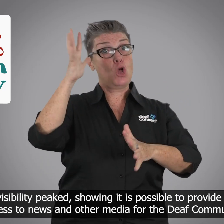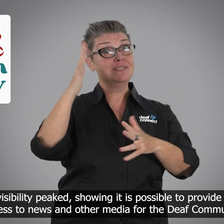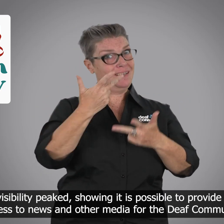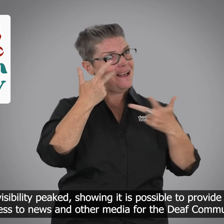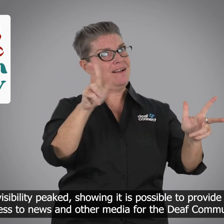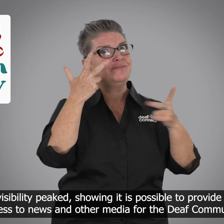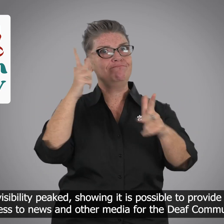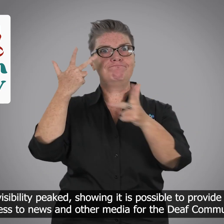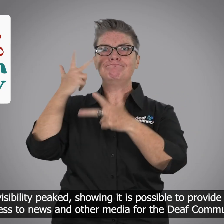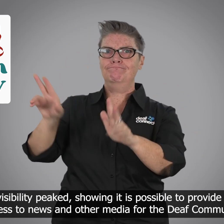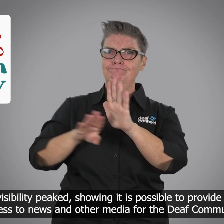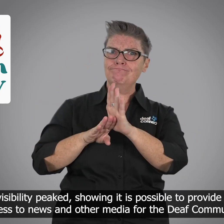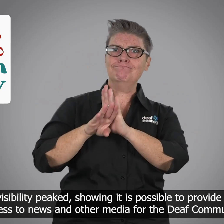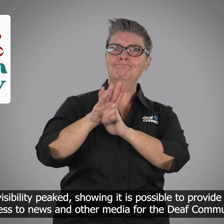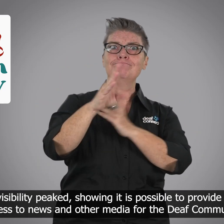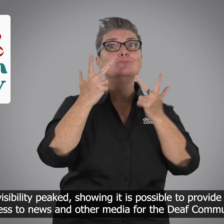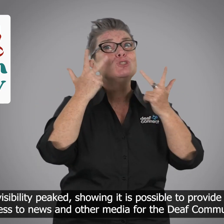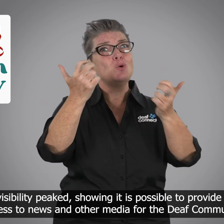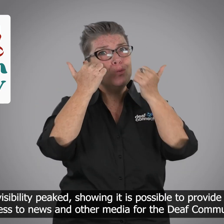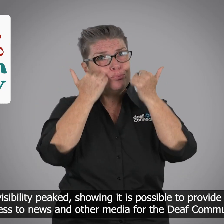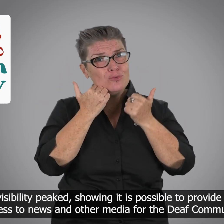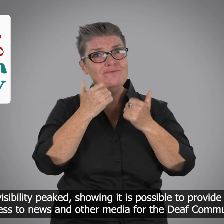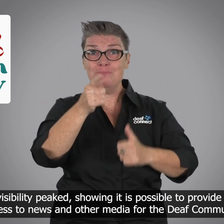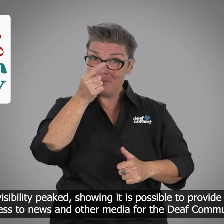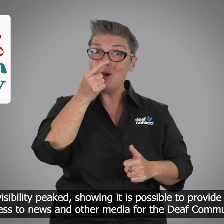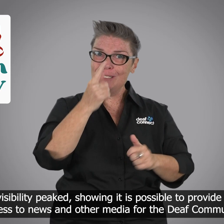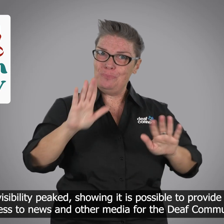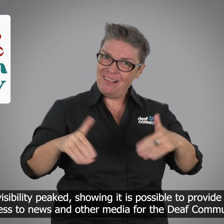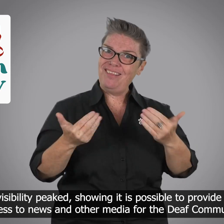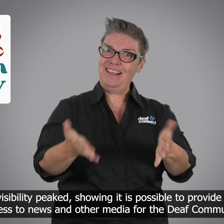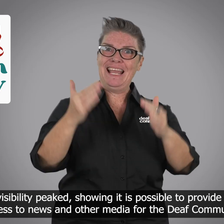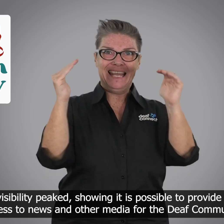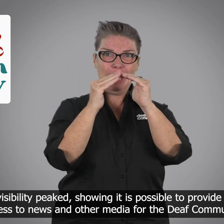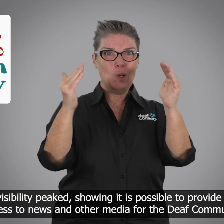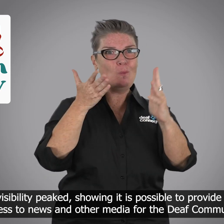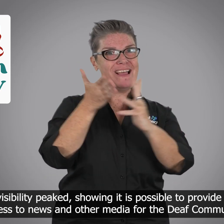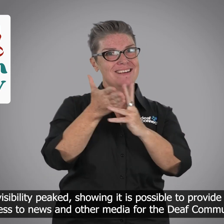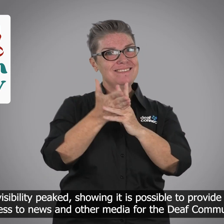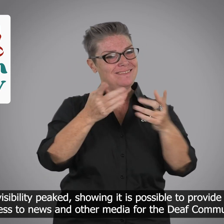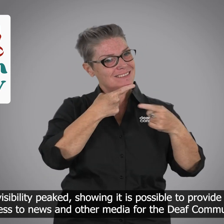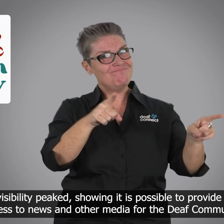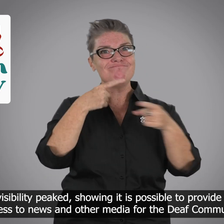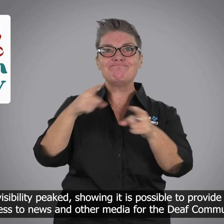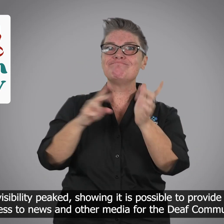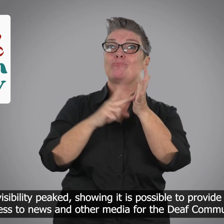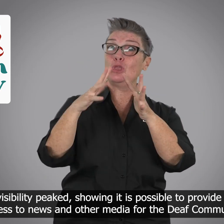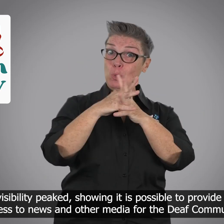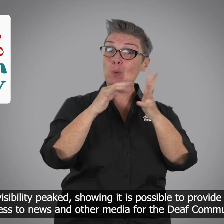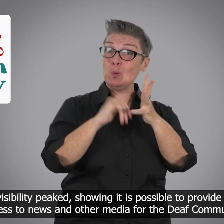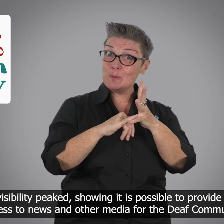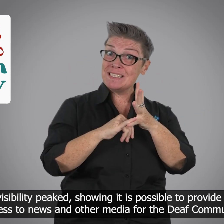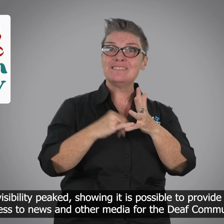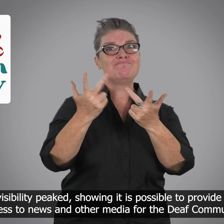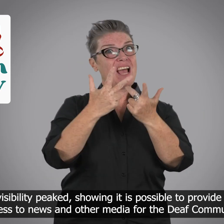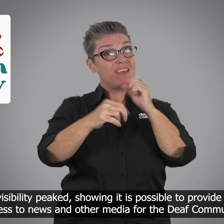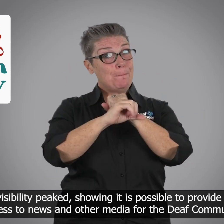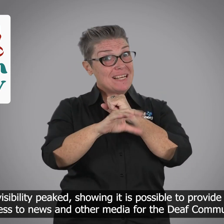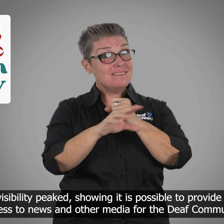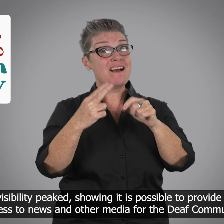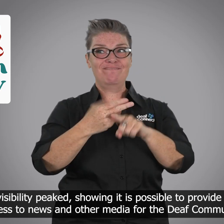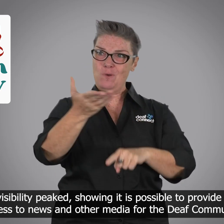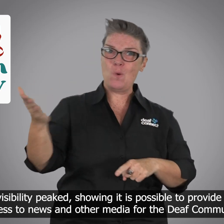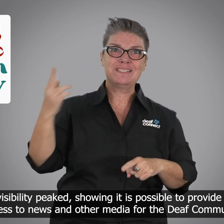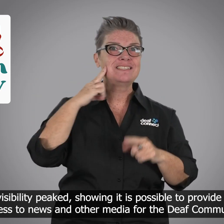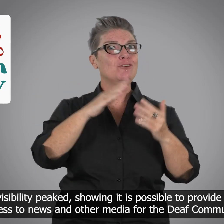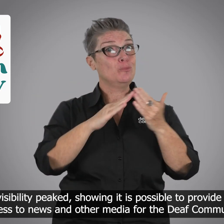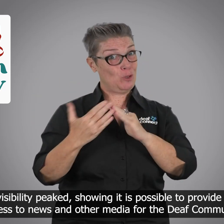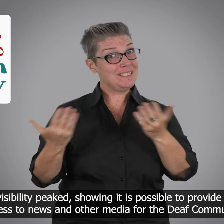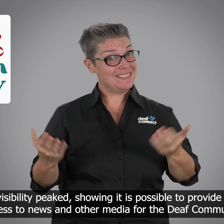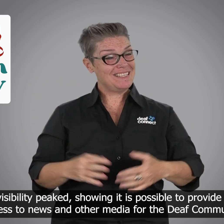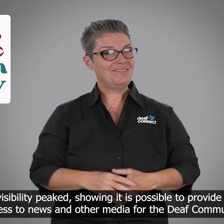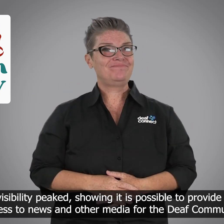Auslan visibility peaked, showing it is possible to provide equitable access to news and other media for the Deaf Community.